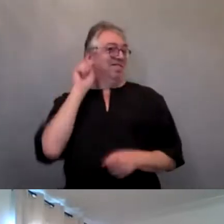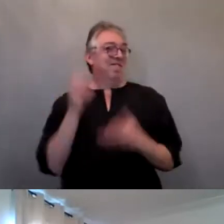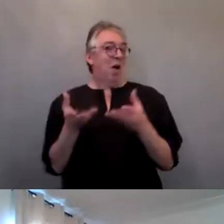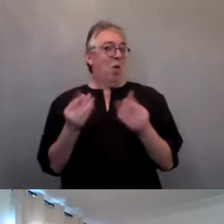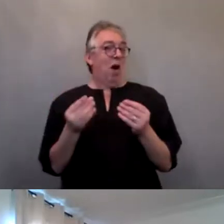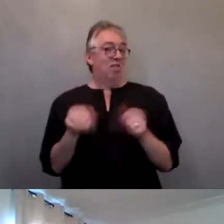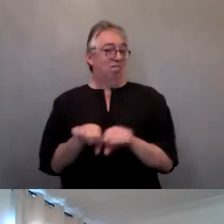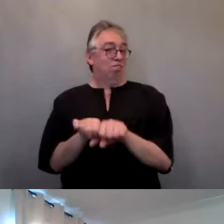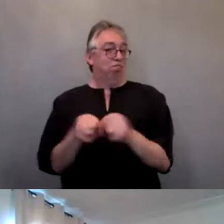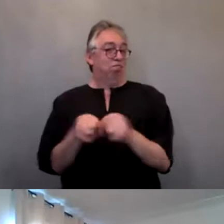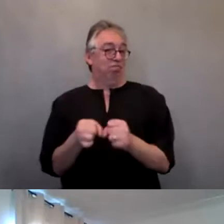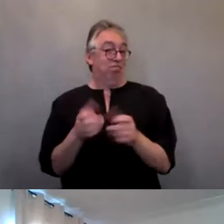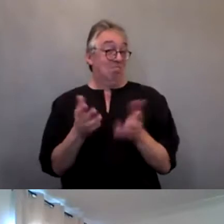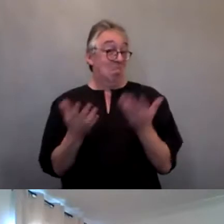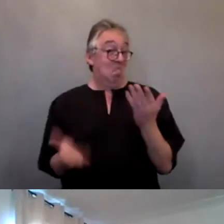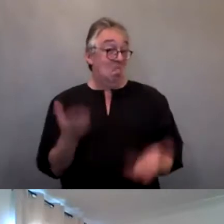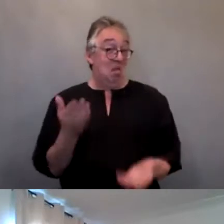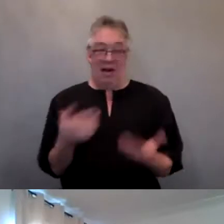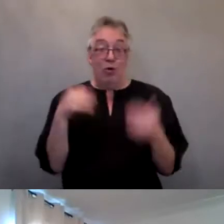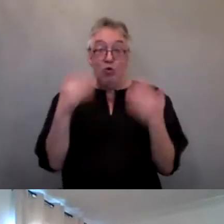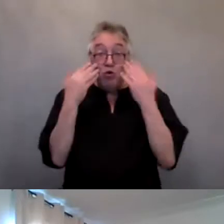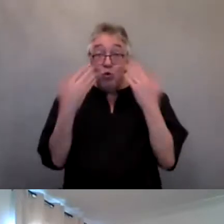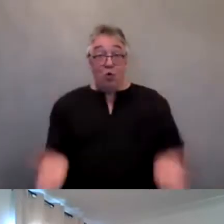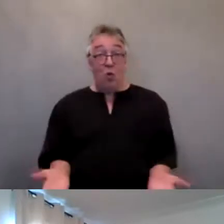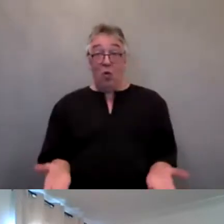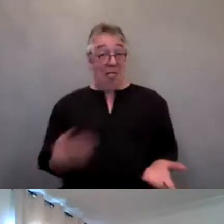and if the humidity and sound is a little